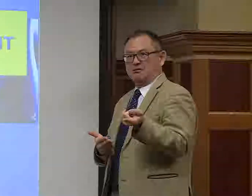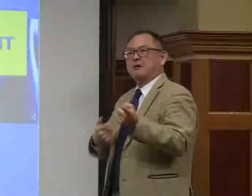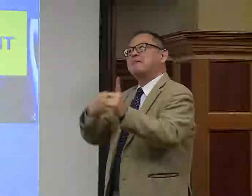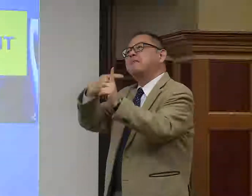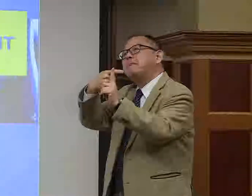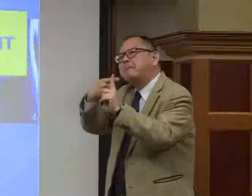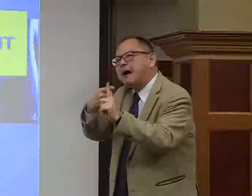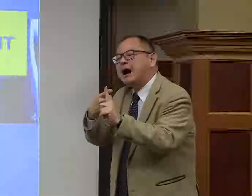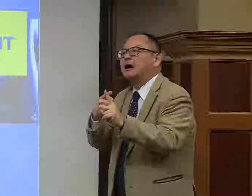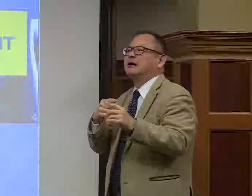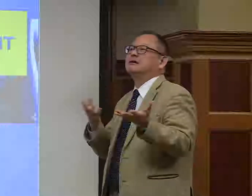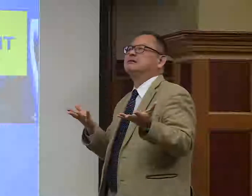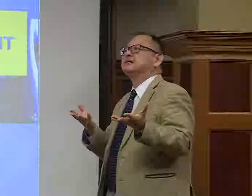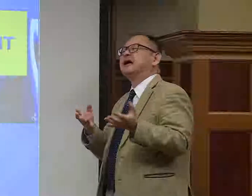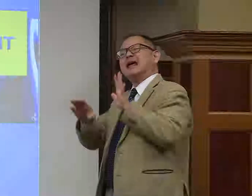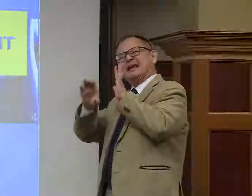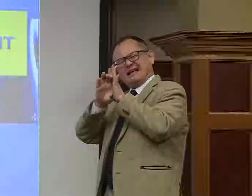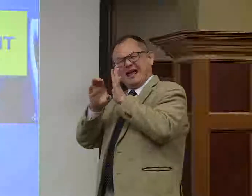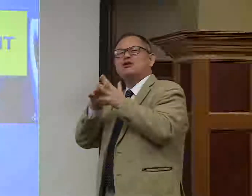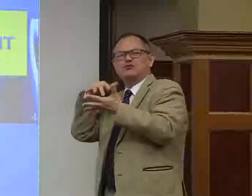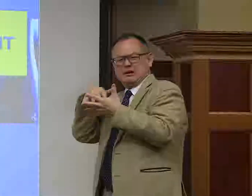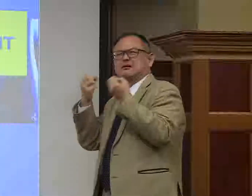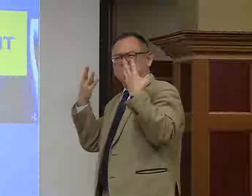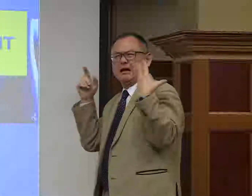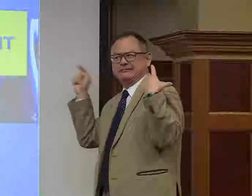and specifically people with disabilities